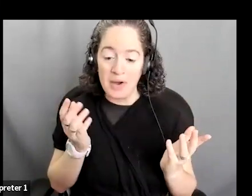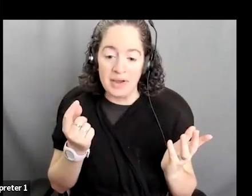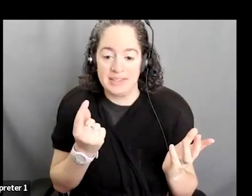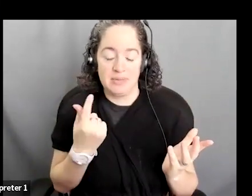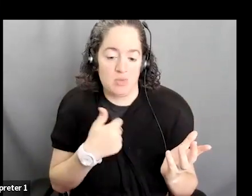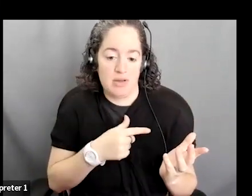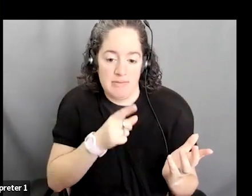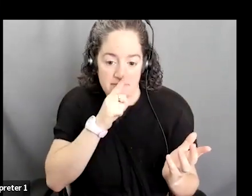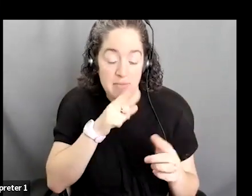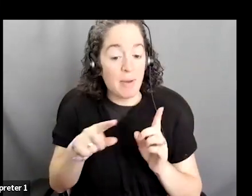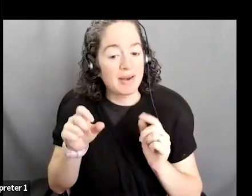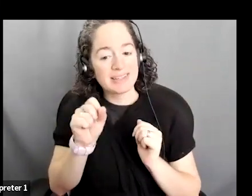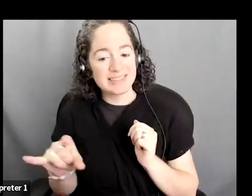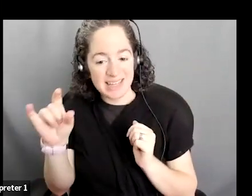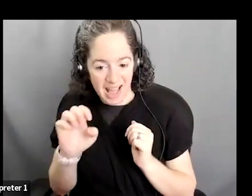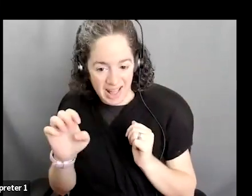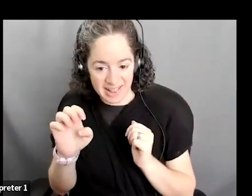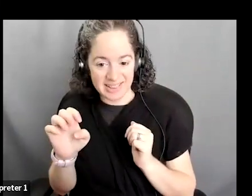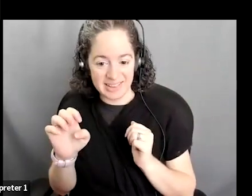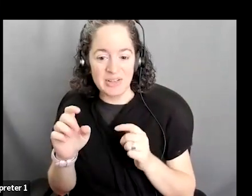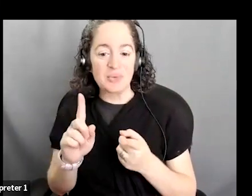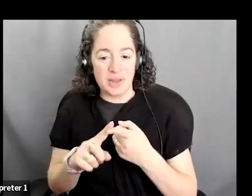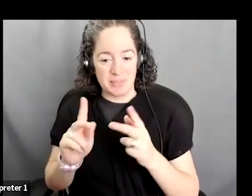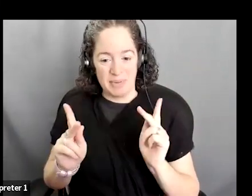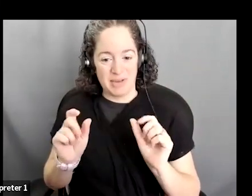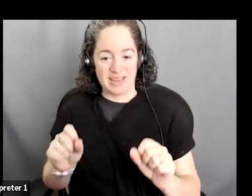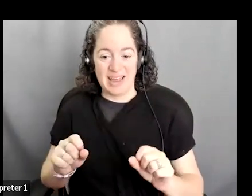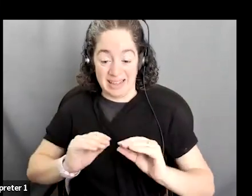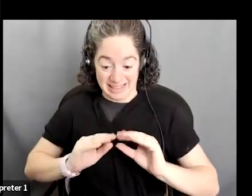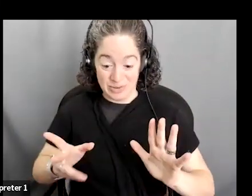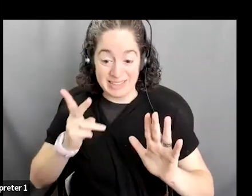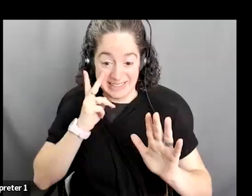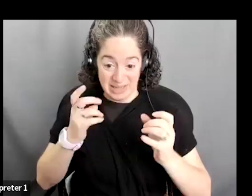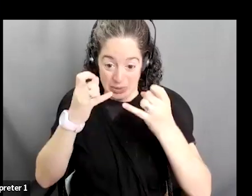but styling the inputs where people can clearly see the field borders.